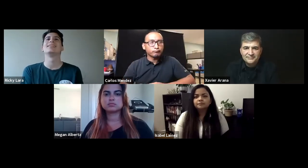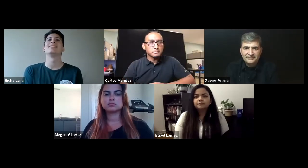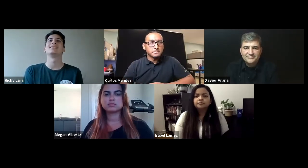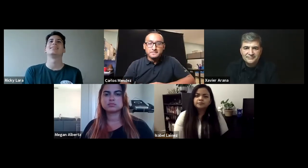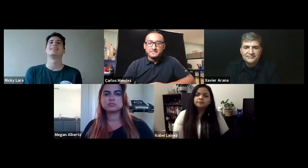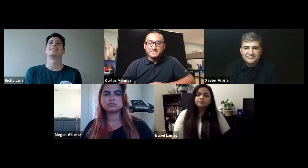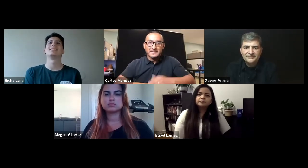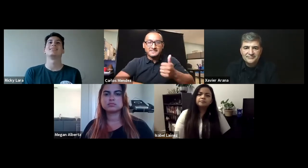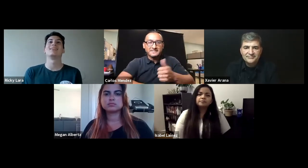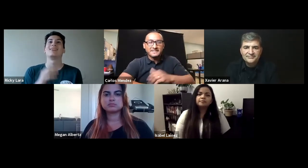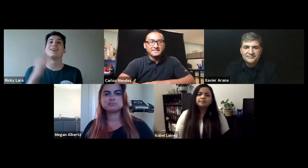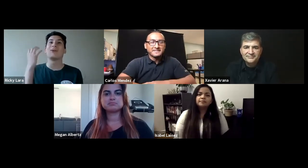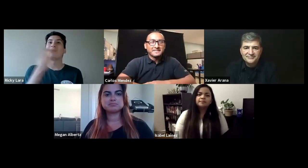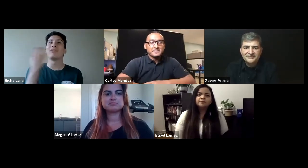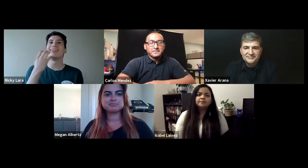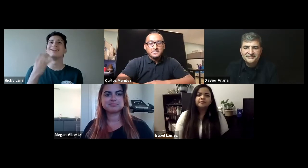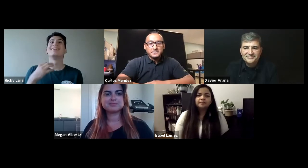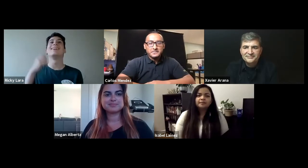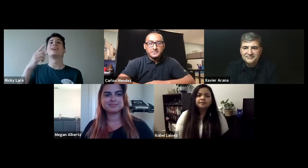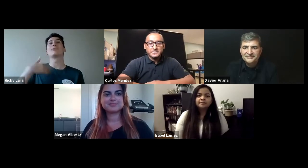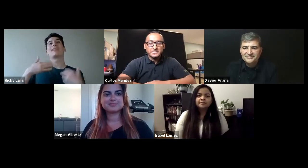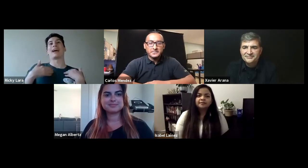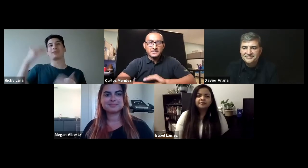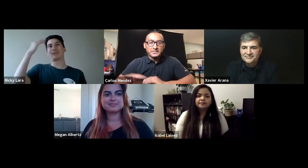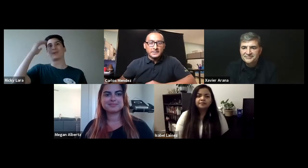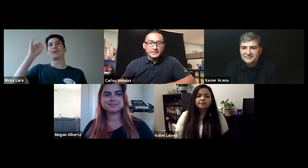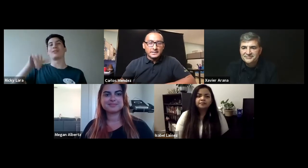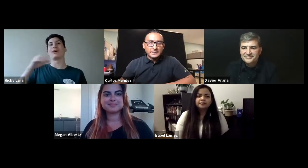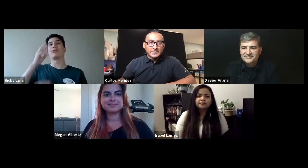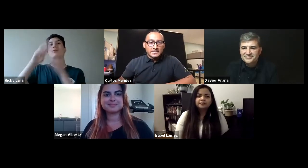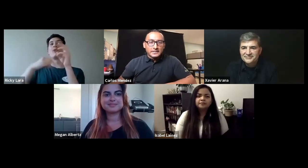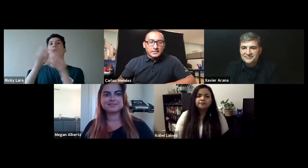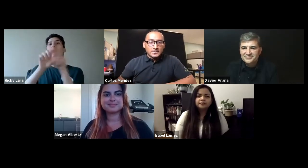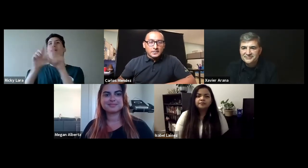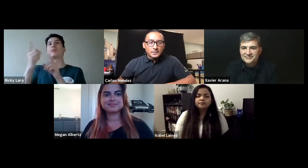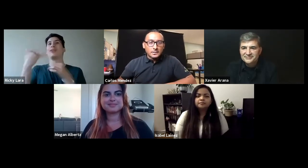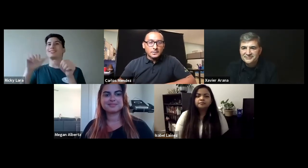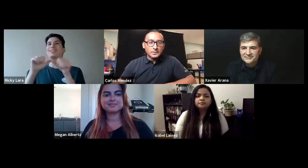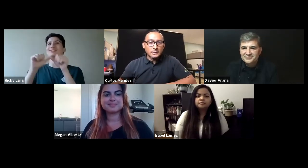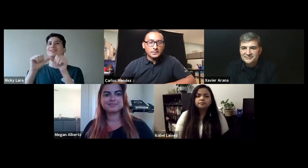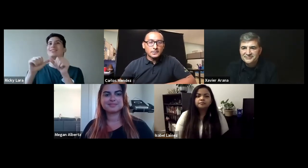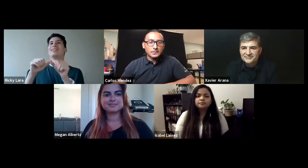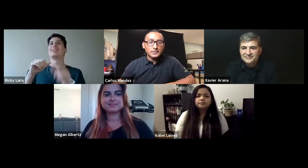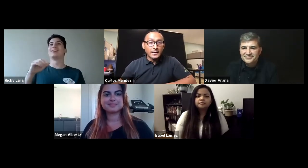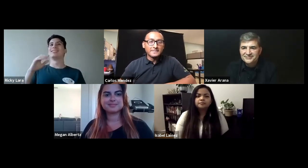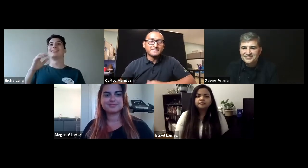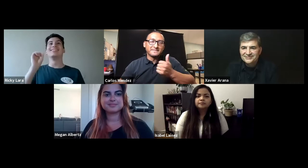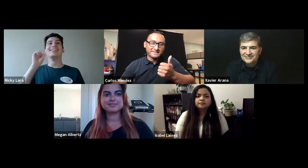for my involvement in different community work and stuff like that. Ricky: Wow. That's great. It's great to see